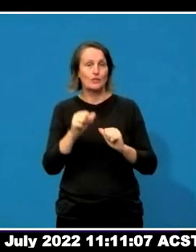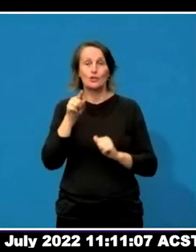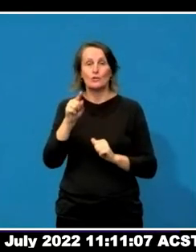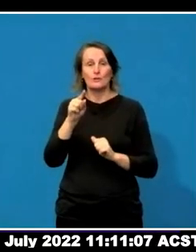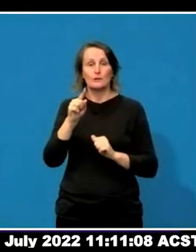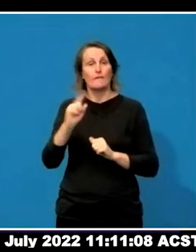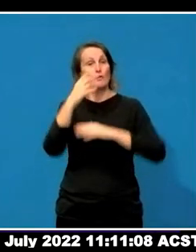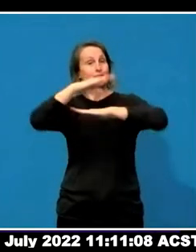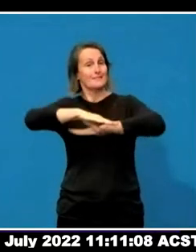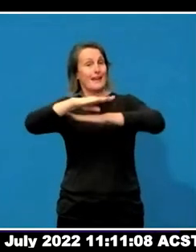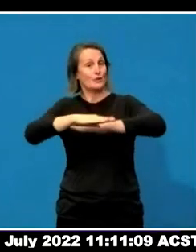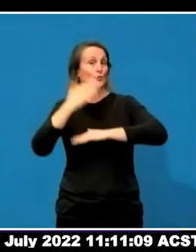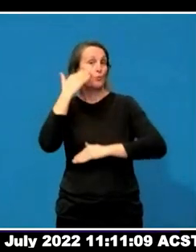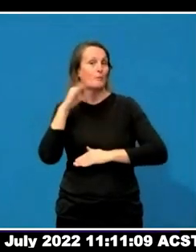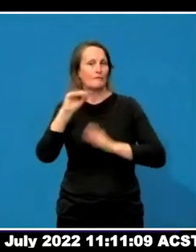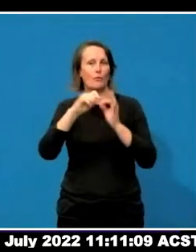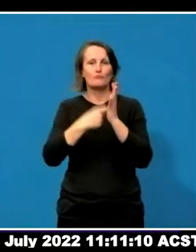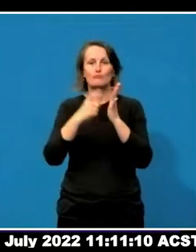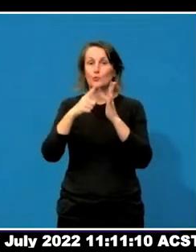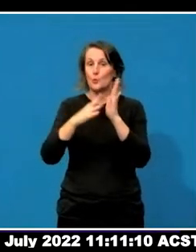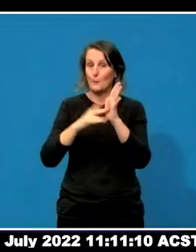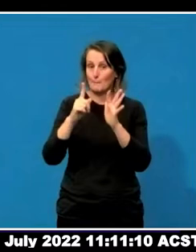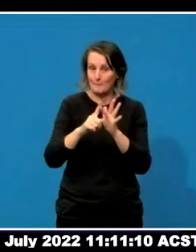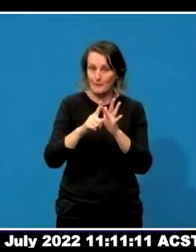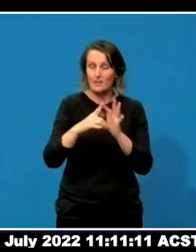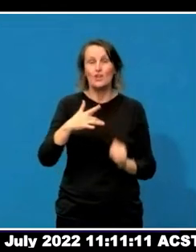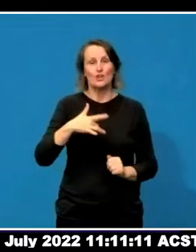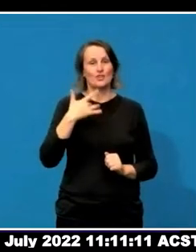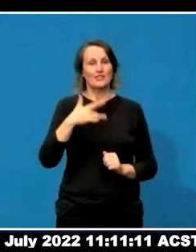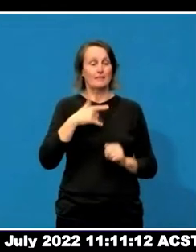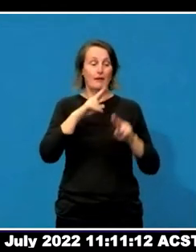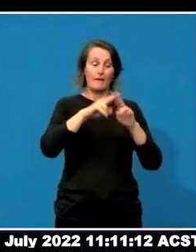Broome. She lives outside of the town of Fitzroy Crossing with her partner and their